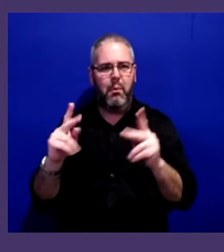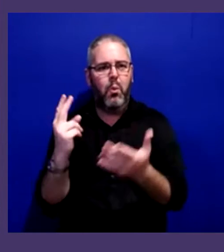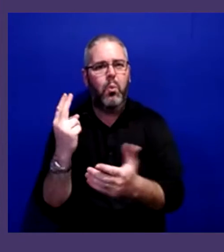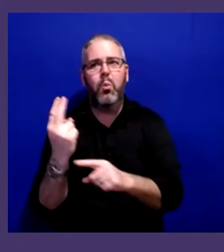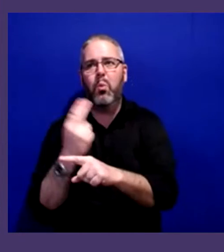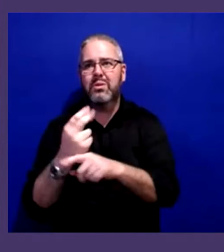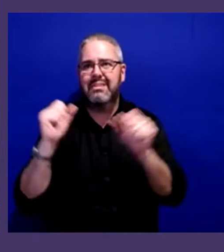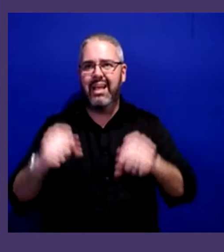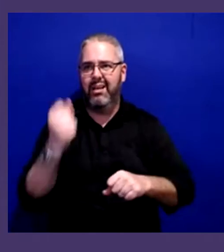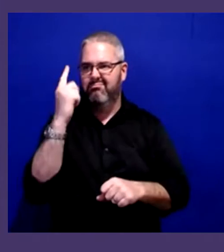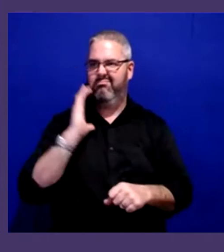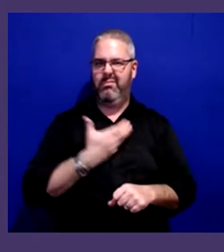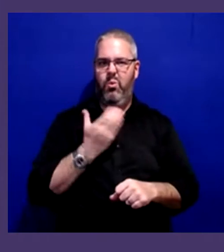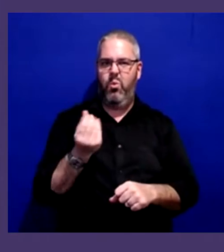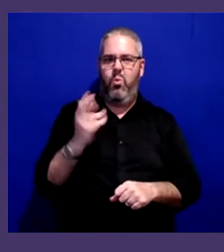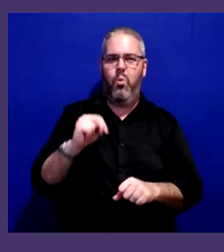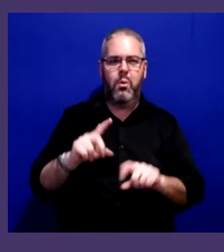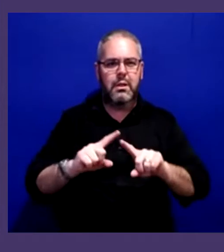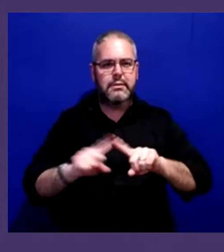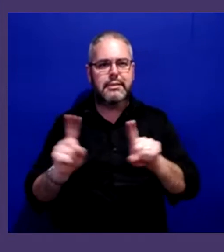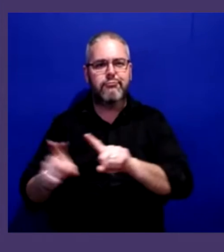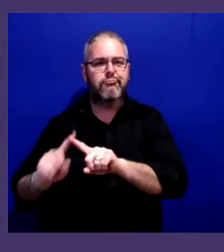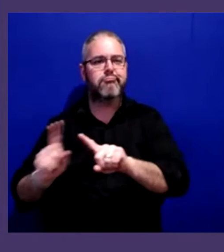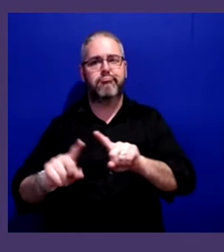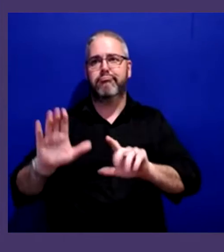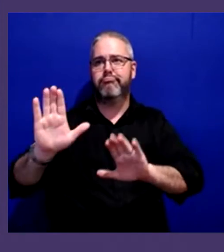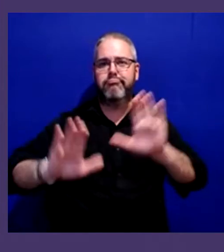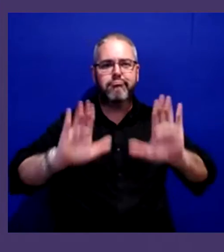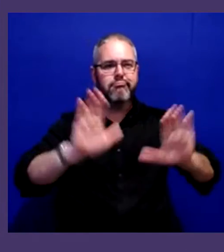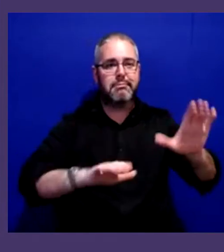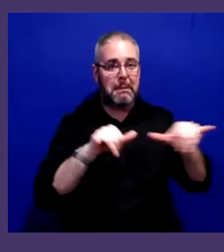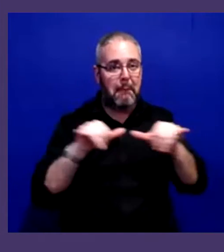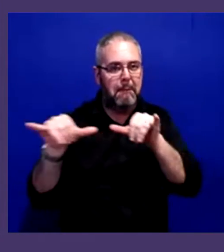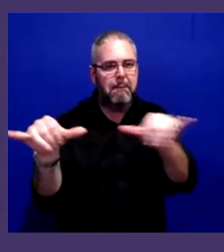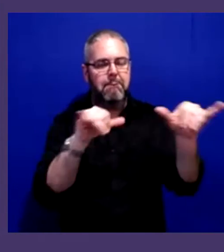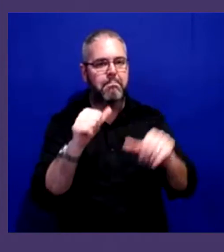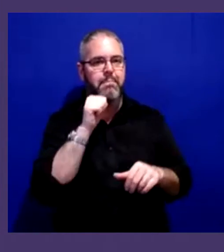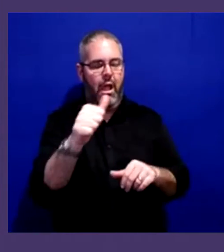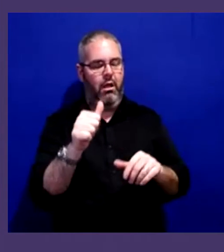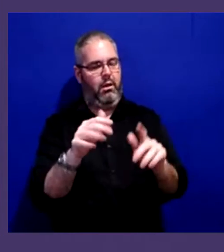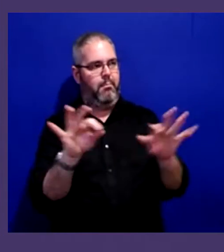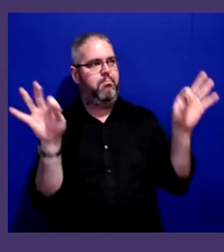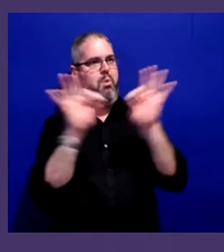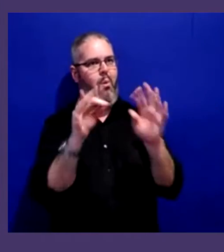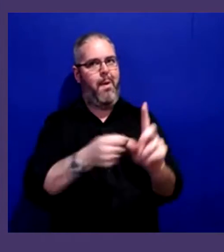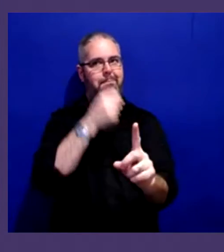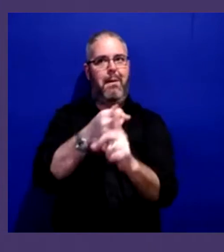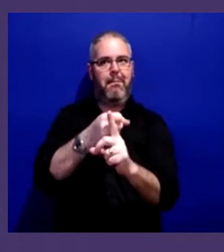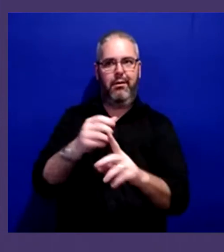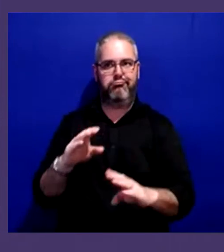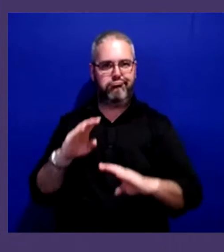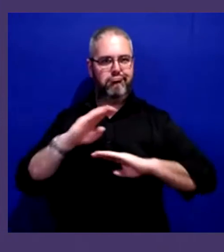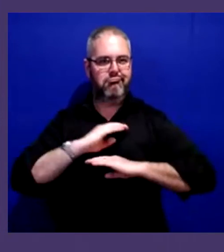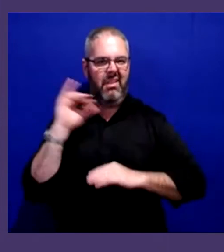We all know that each and every one of us are different. That is exactly what we're doing in this project. I'll take a pause and I'm